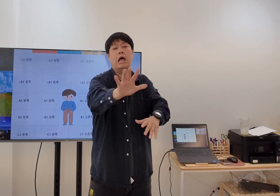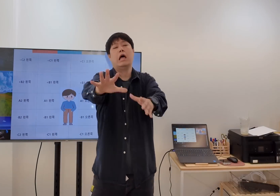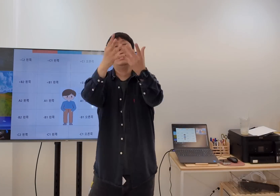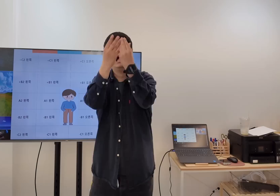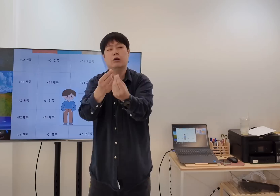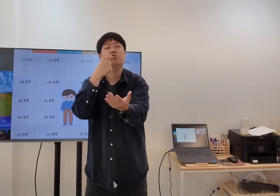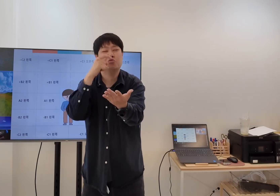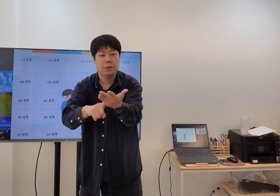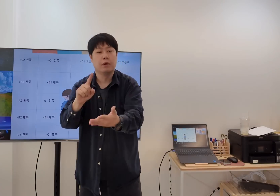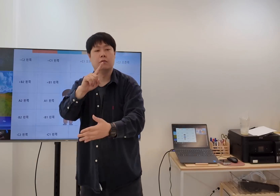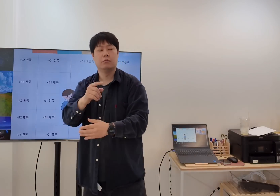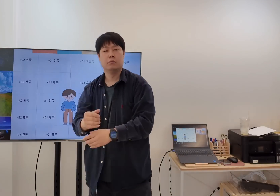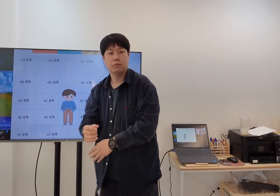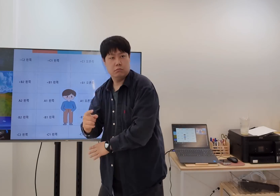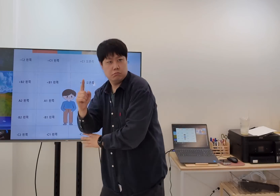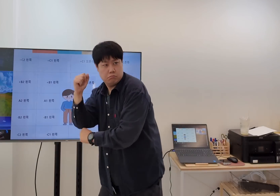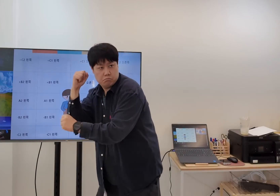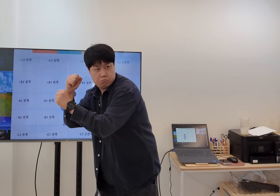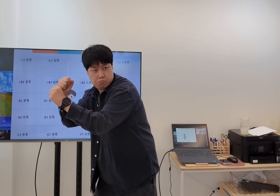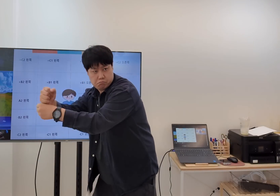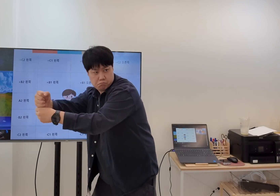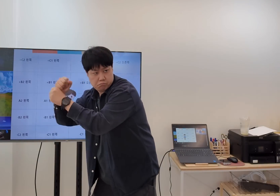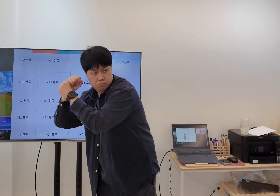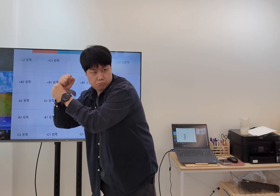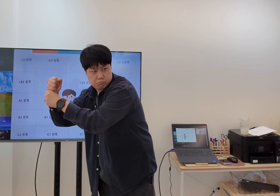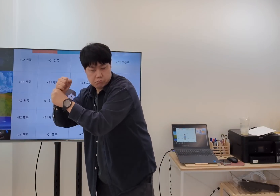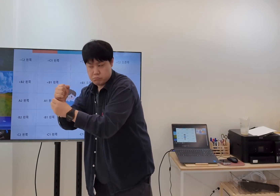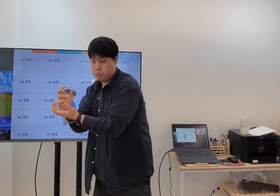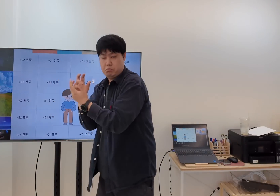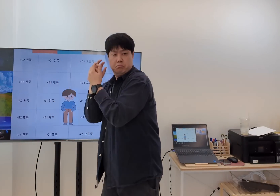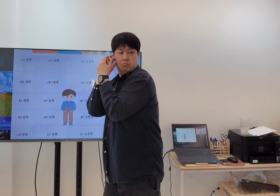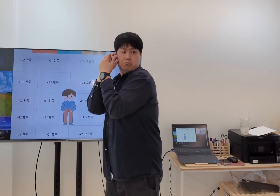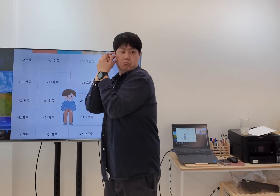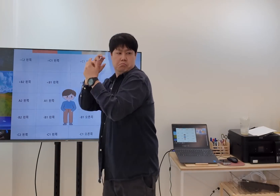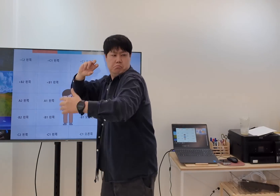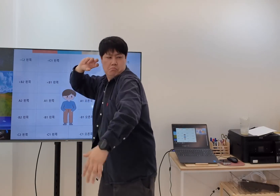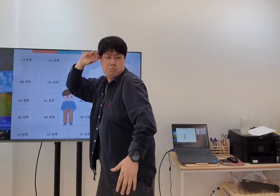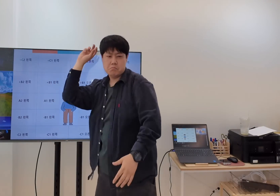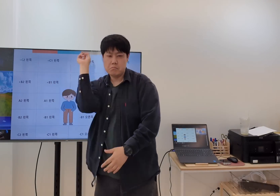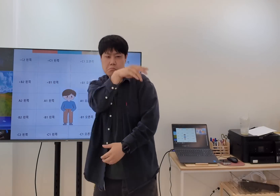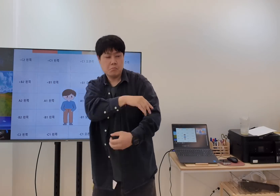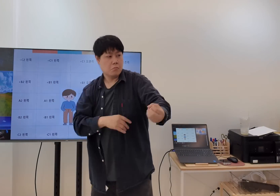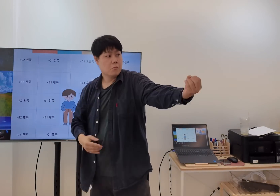To explain it easily with another example, there is a batter holding a bat. The pitcher throws the ball.